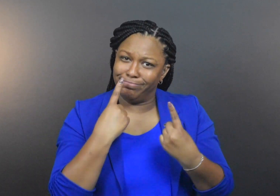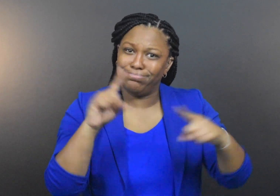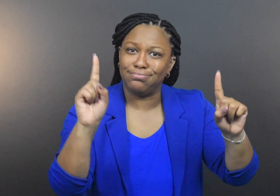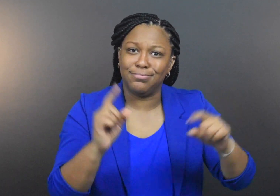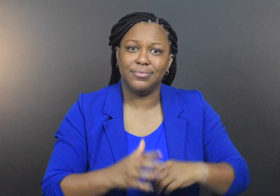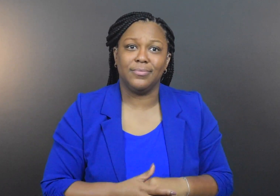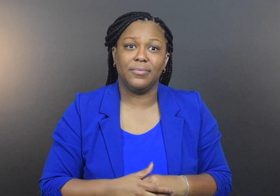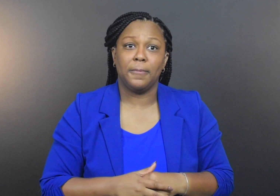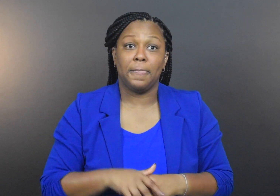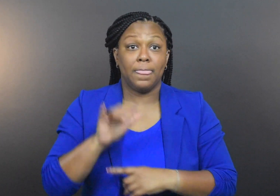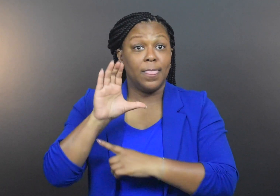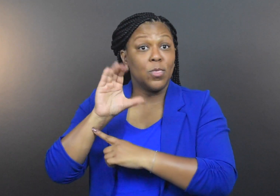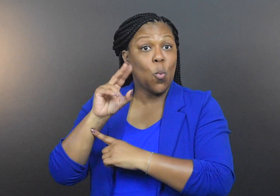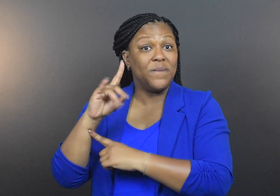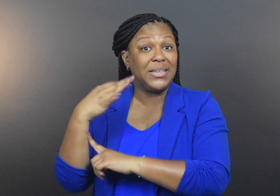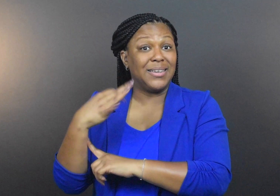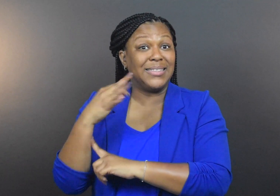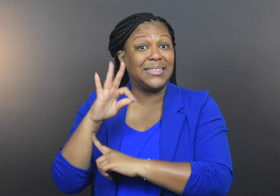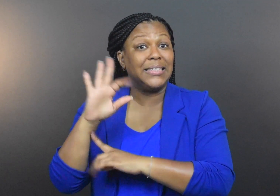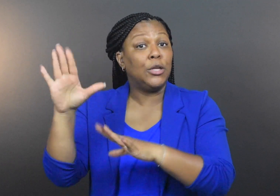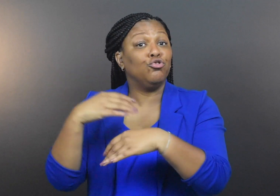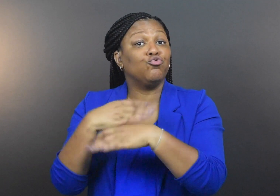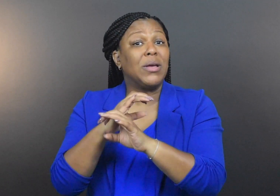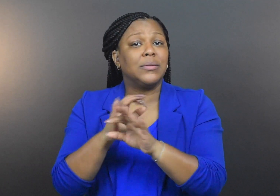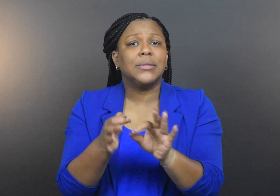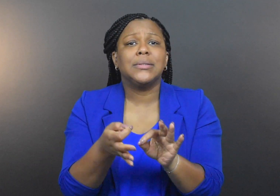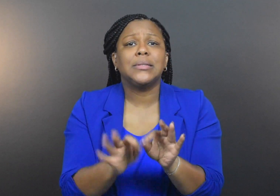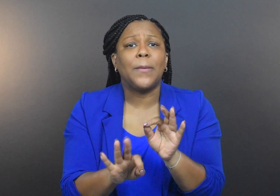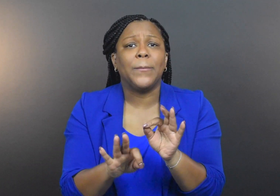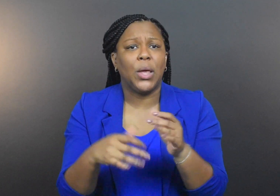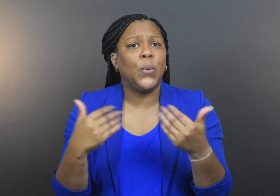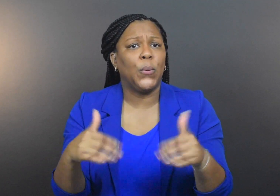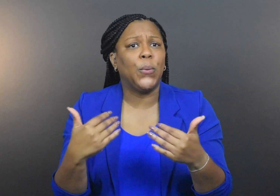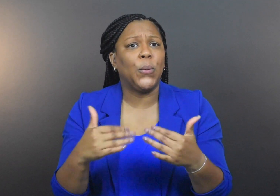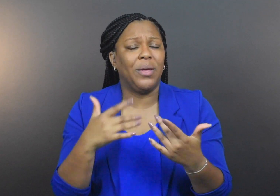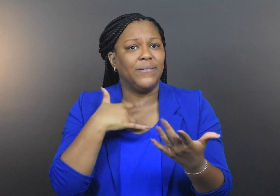The COVID-19 crisis simply exacerbated the weakness, says